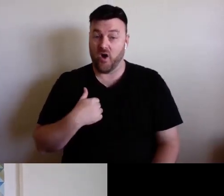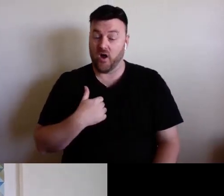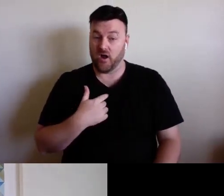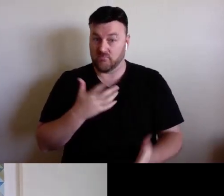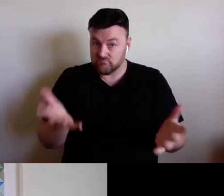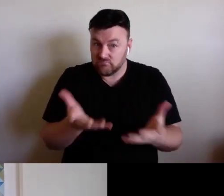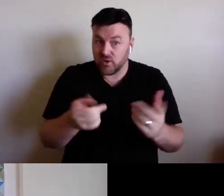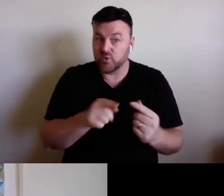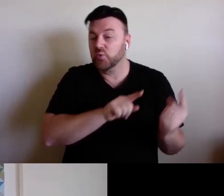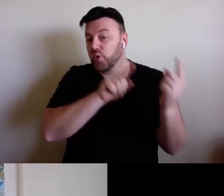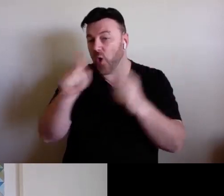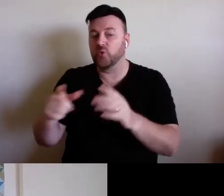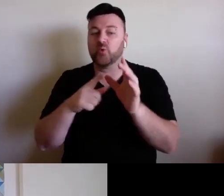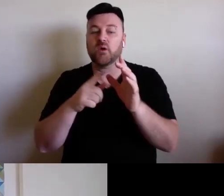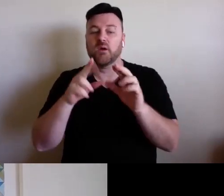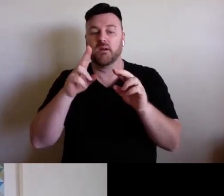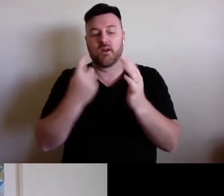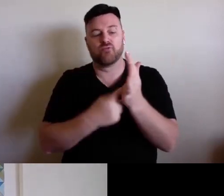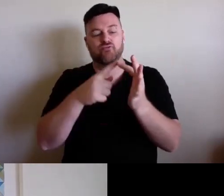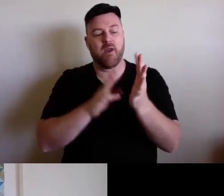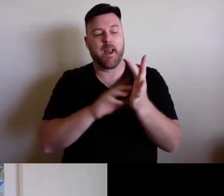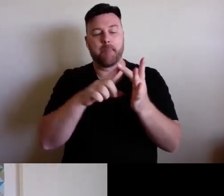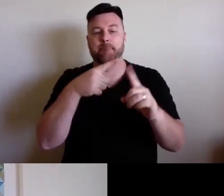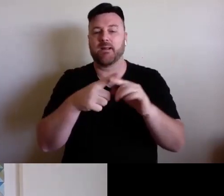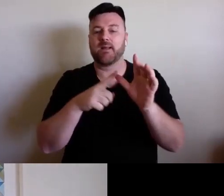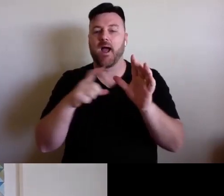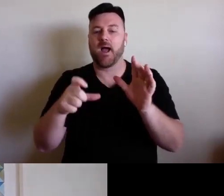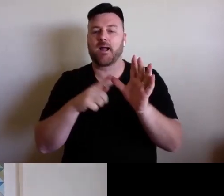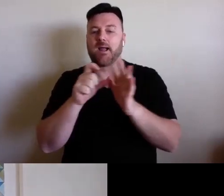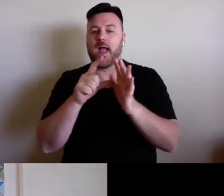come through in the Q&A. If you've got a question for Peter, can you